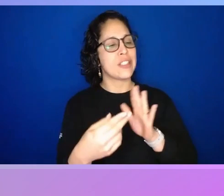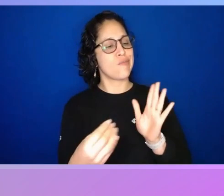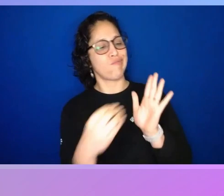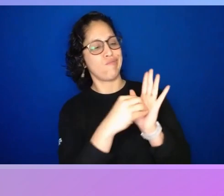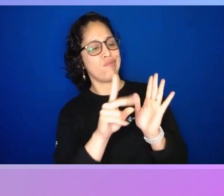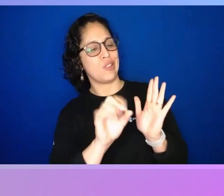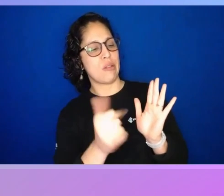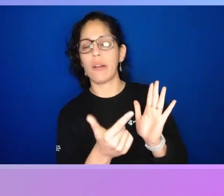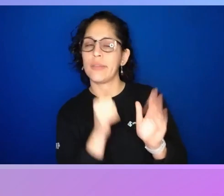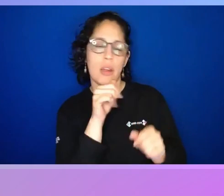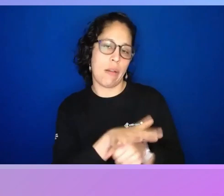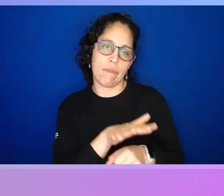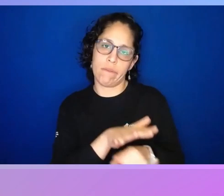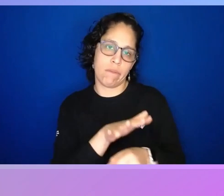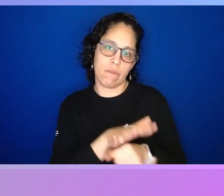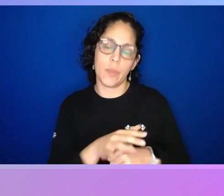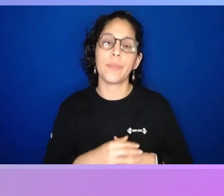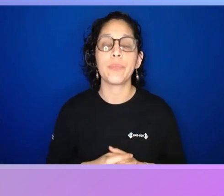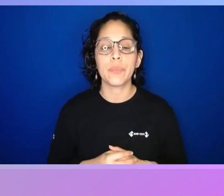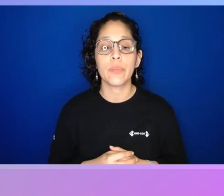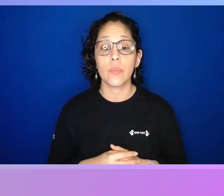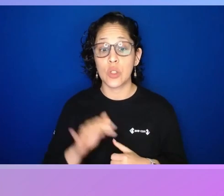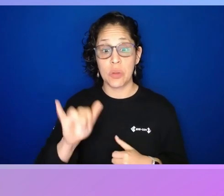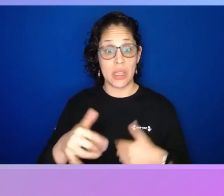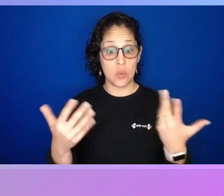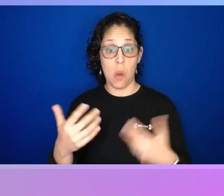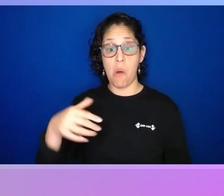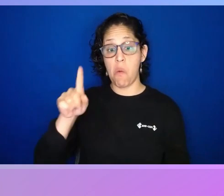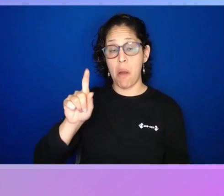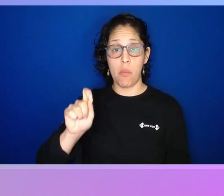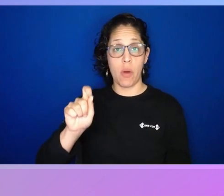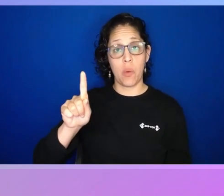base. That's great. However, just because the missing alternative text -- missing